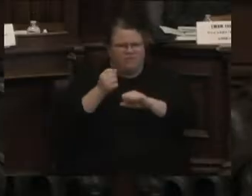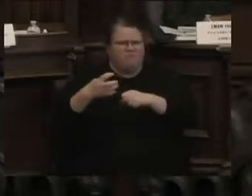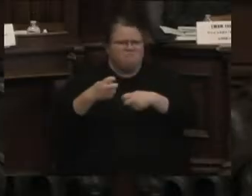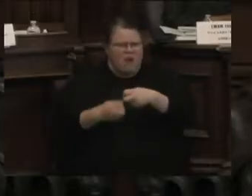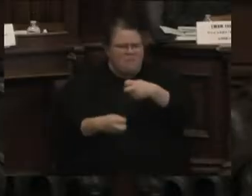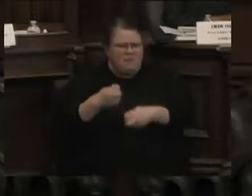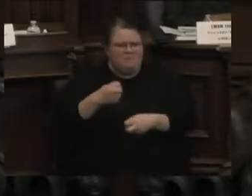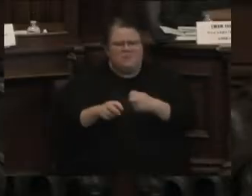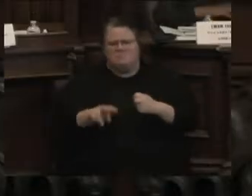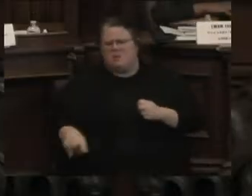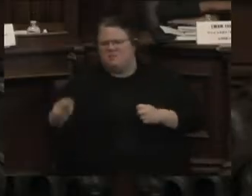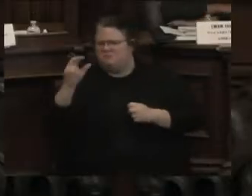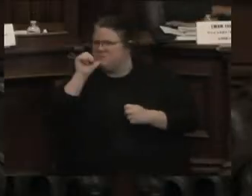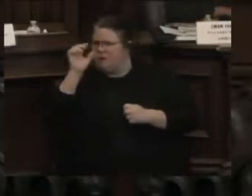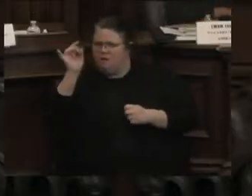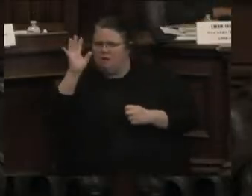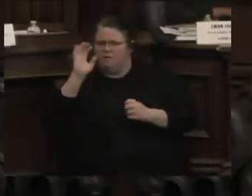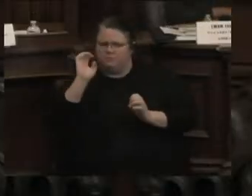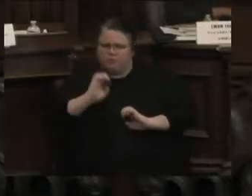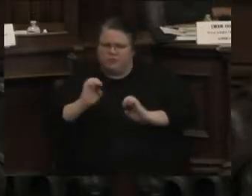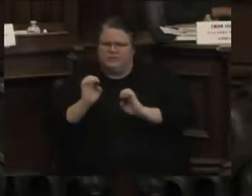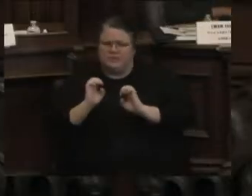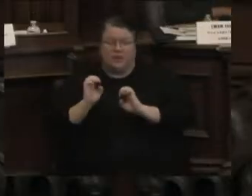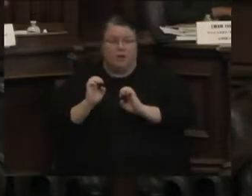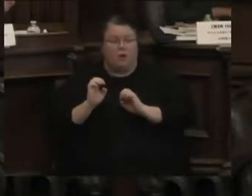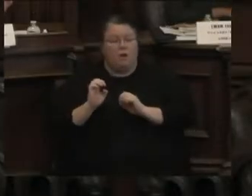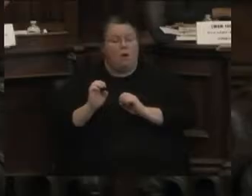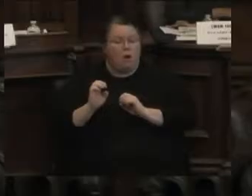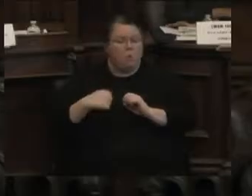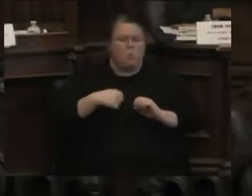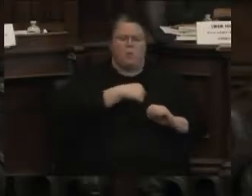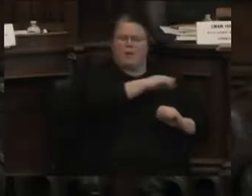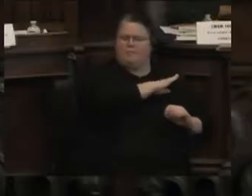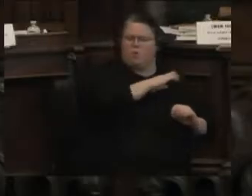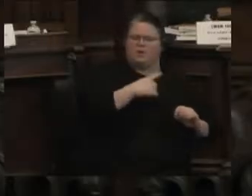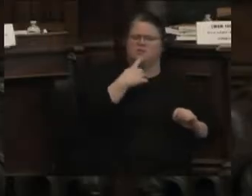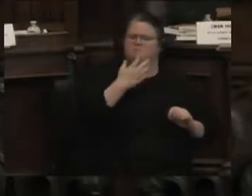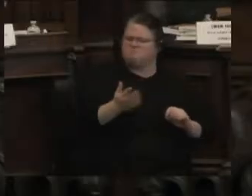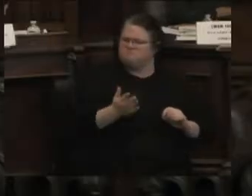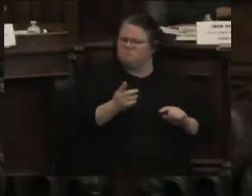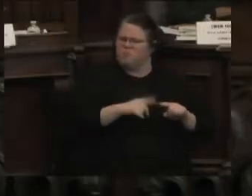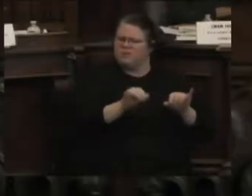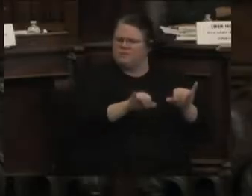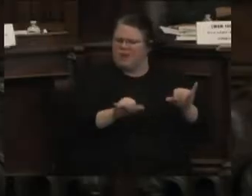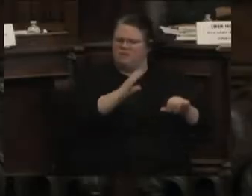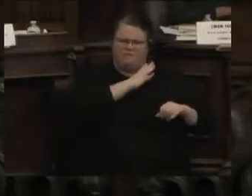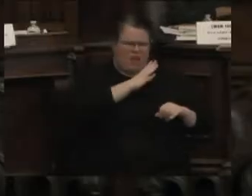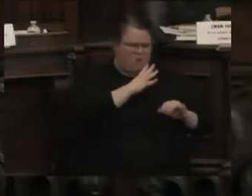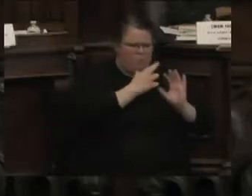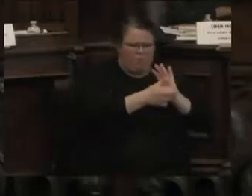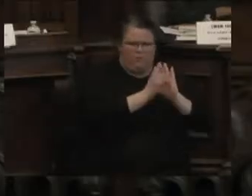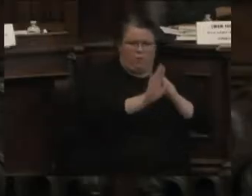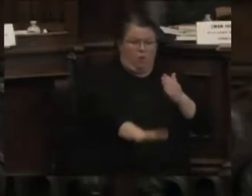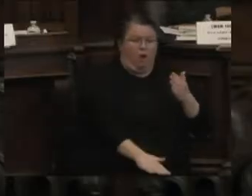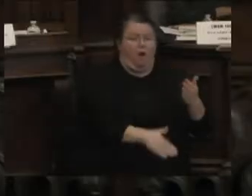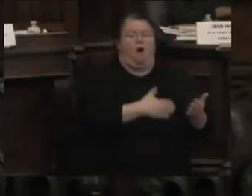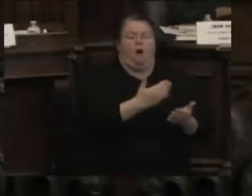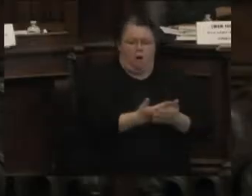officers were driving unsafely, maybe caused a traffic accident, but it didn't seem to be an emergency situation. Right? Something like that. That might